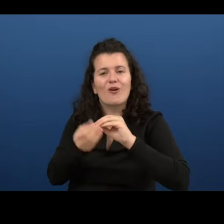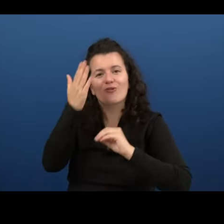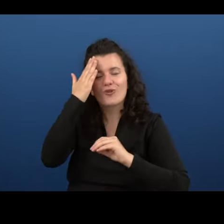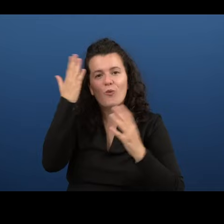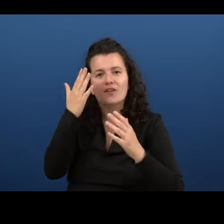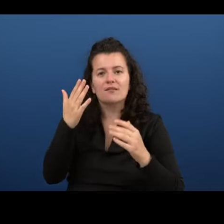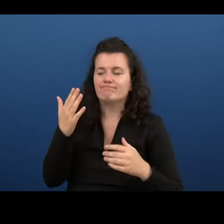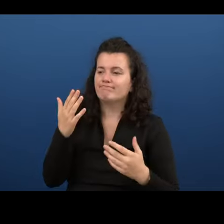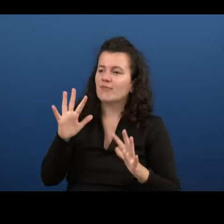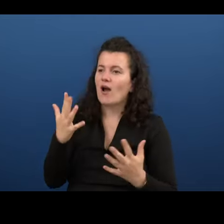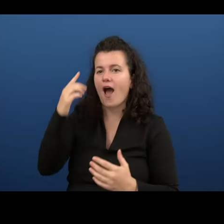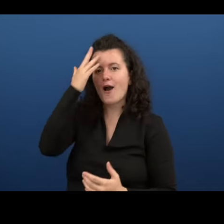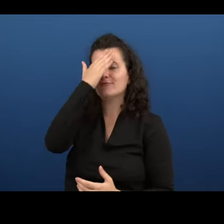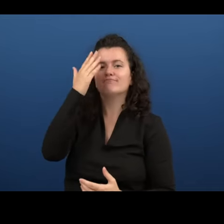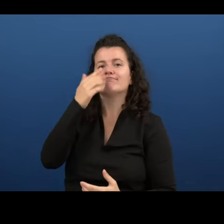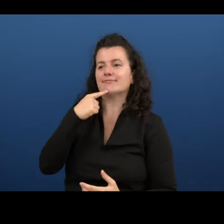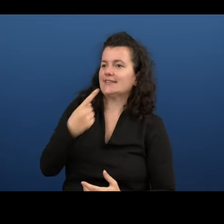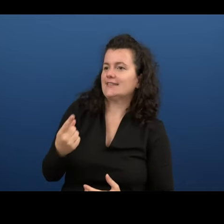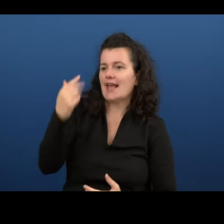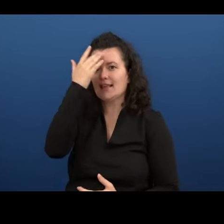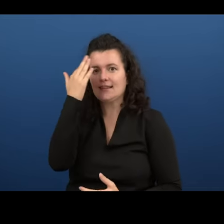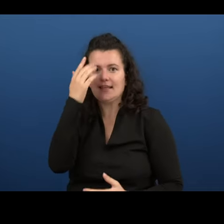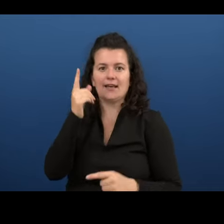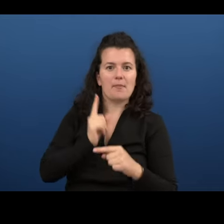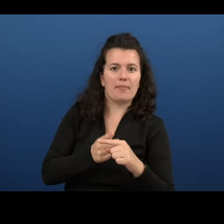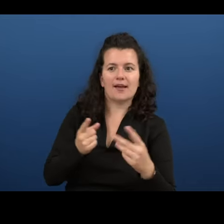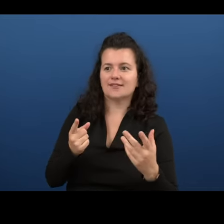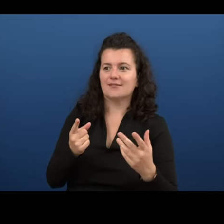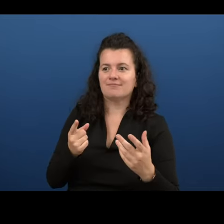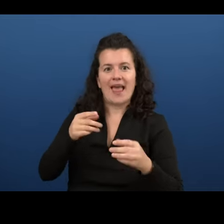of technology. 14:39:31 And he also highlighted that we do